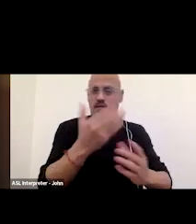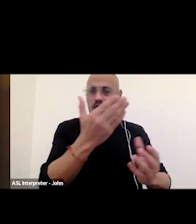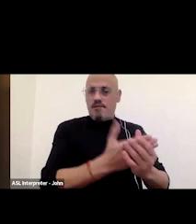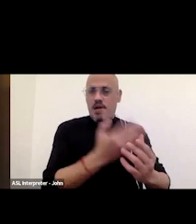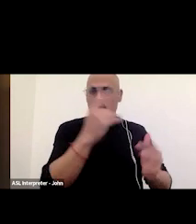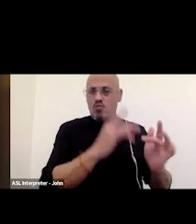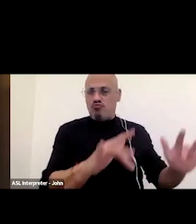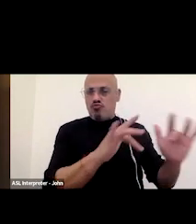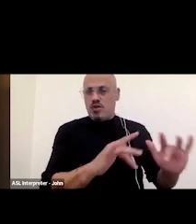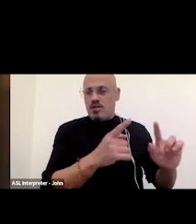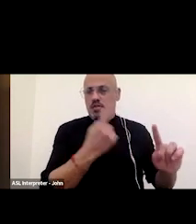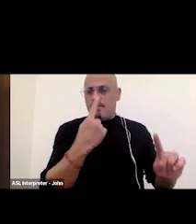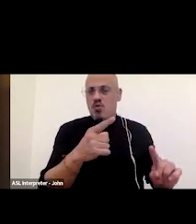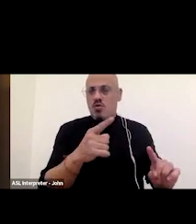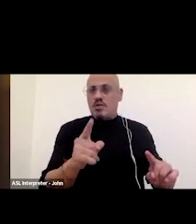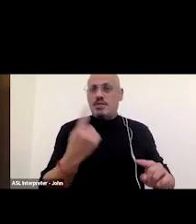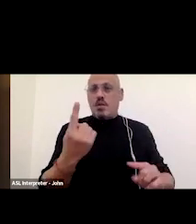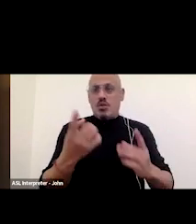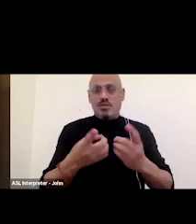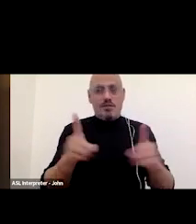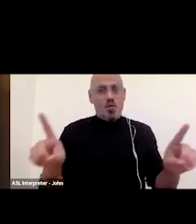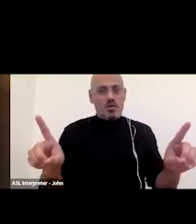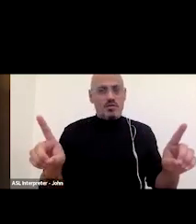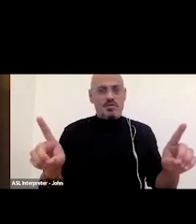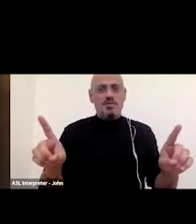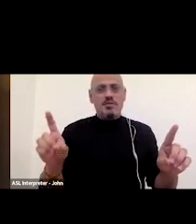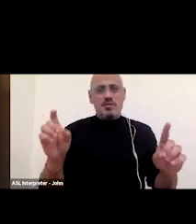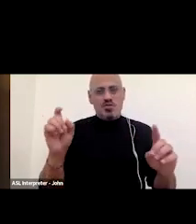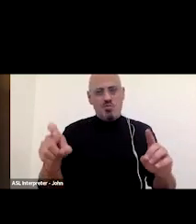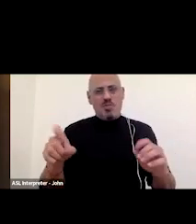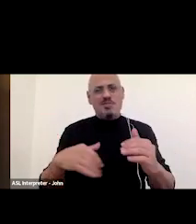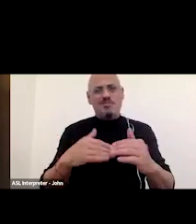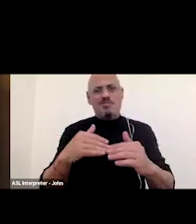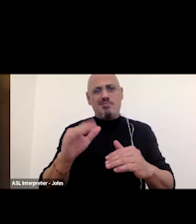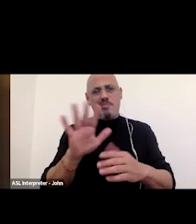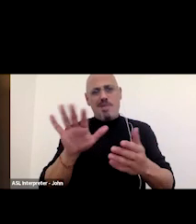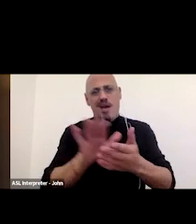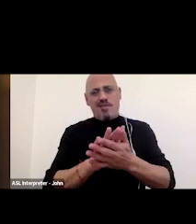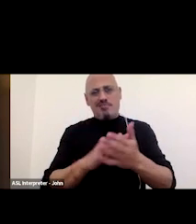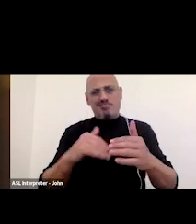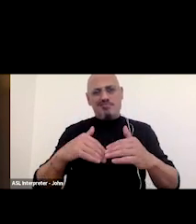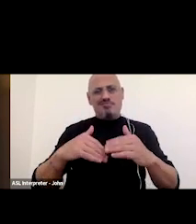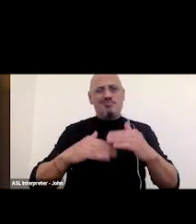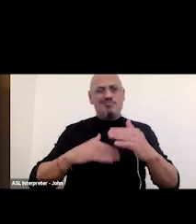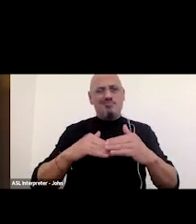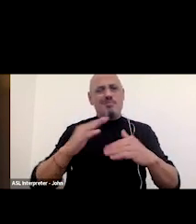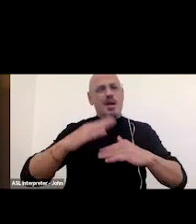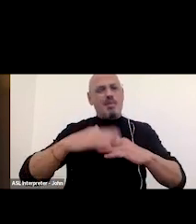of somebody you've divorced, you had to have been married for at least 10 years before you were divorced.